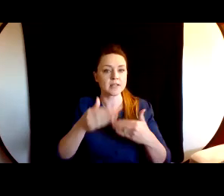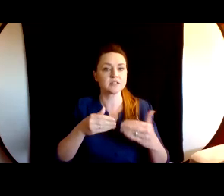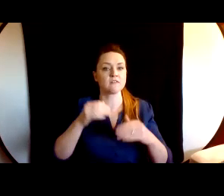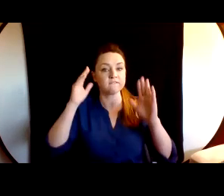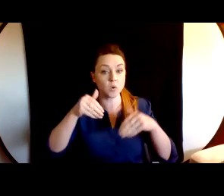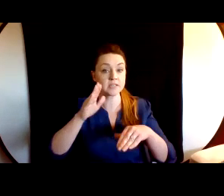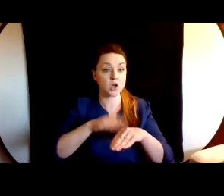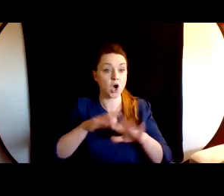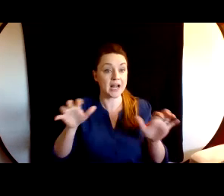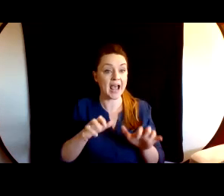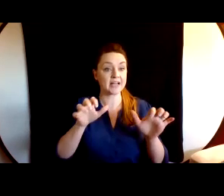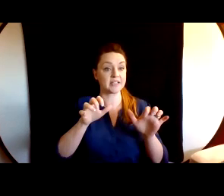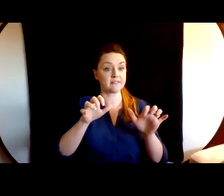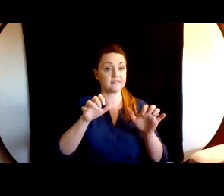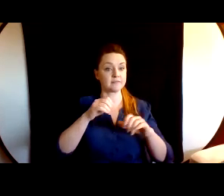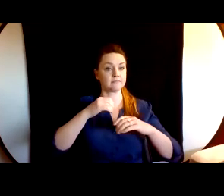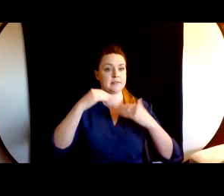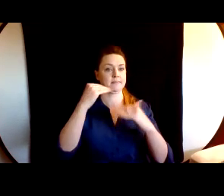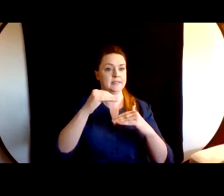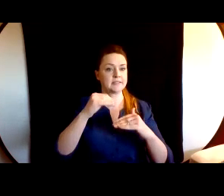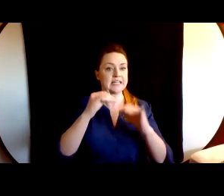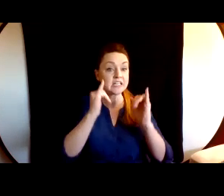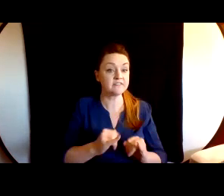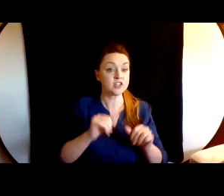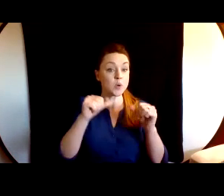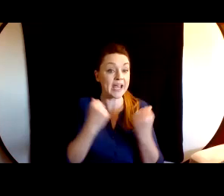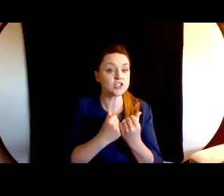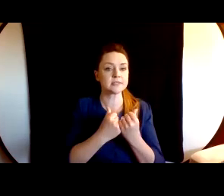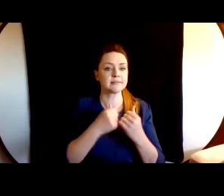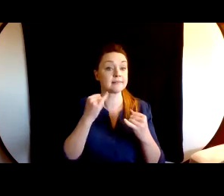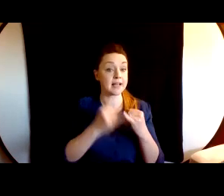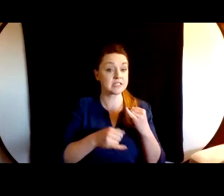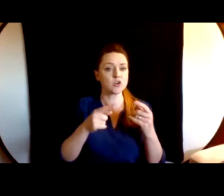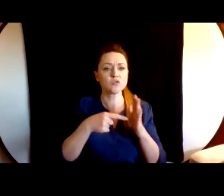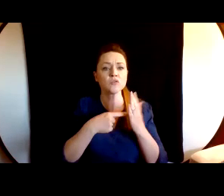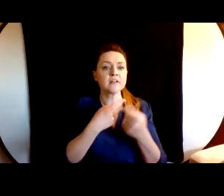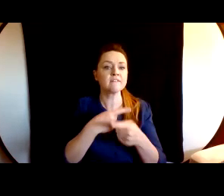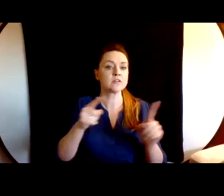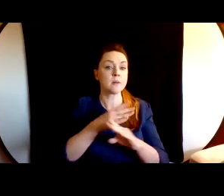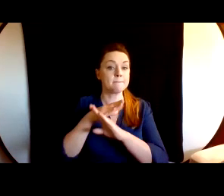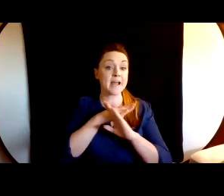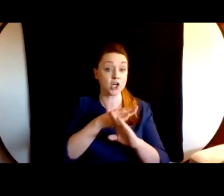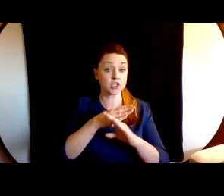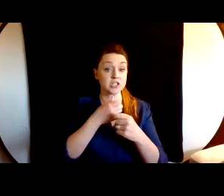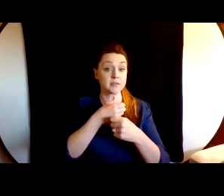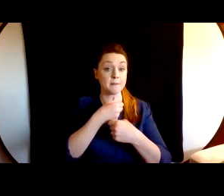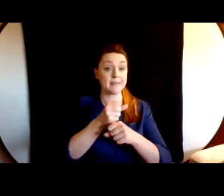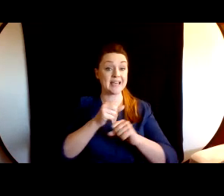between a group/person's potential reality and their actual conditions. [Justice] Awesome, thank you, Kristen.